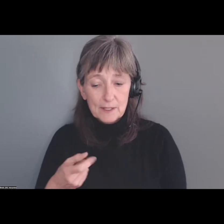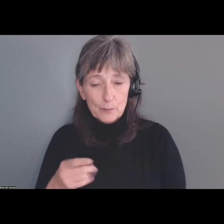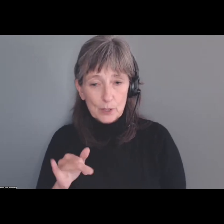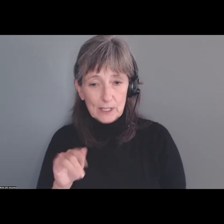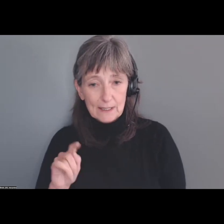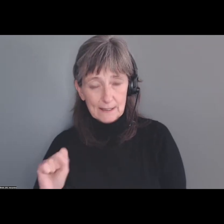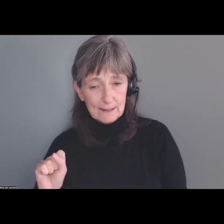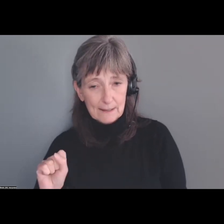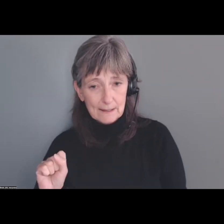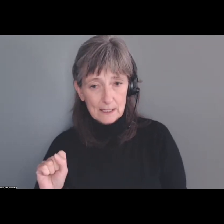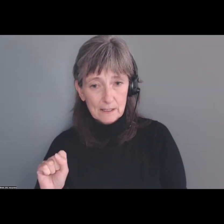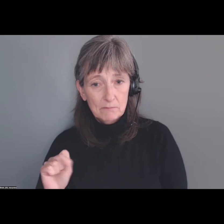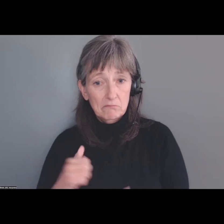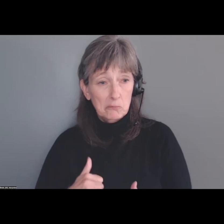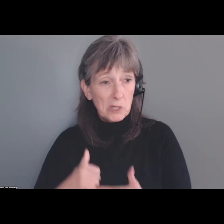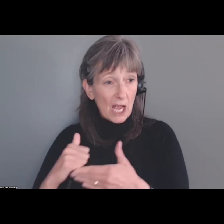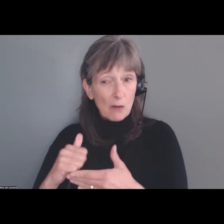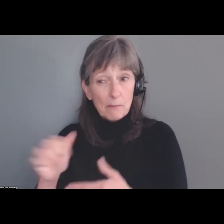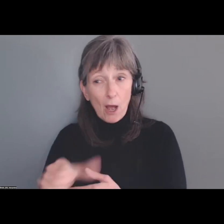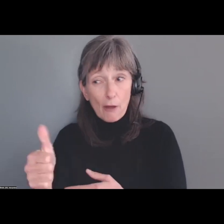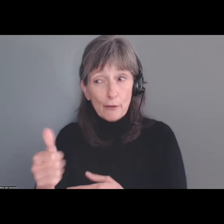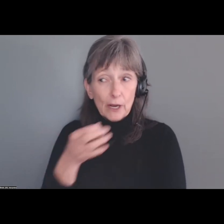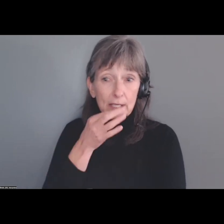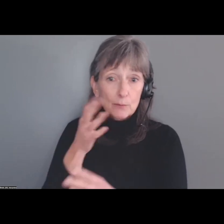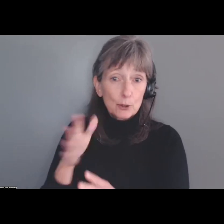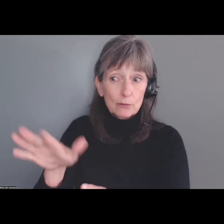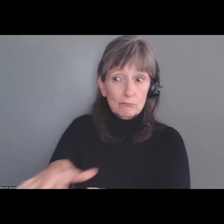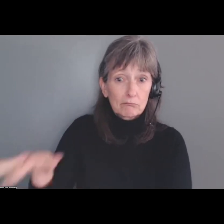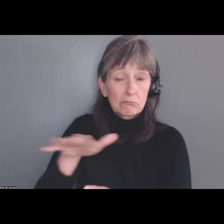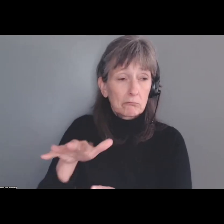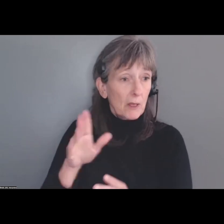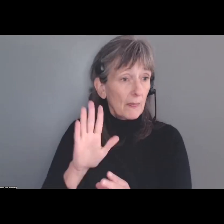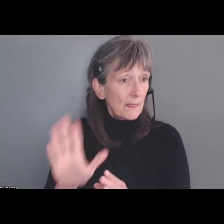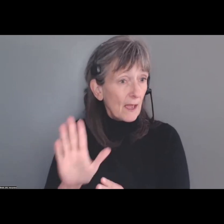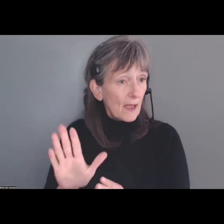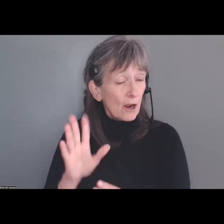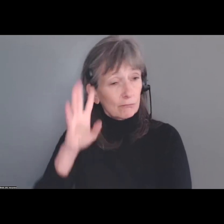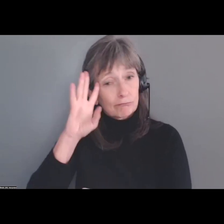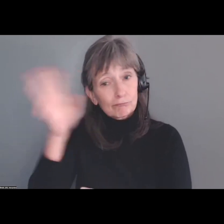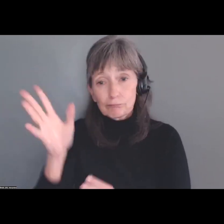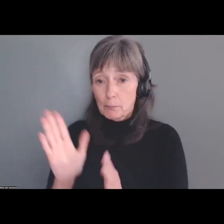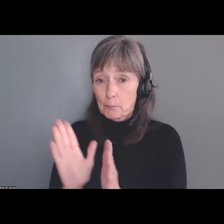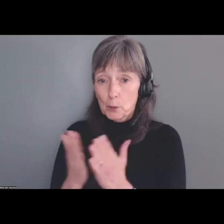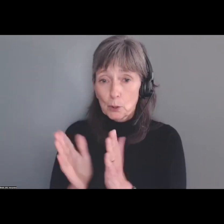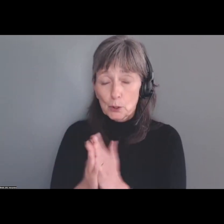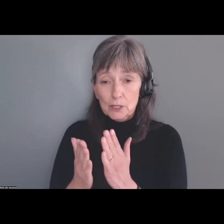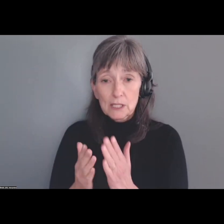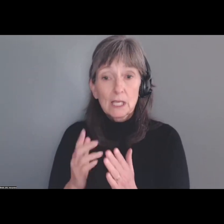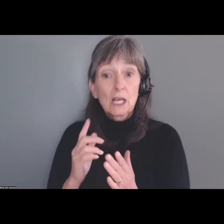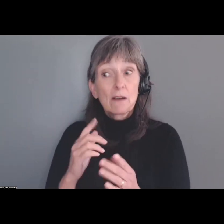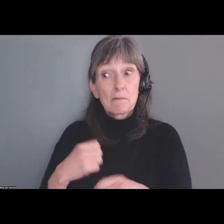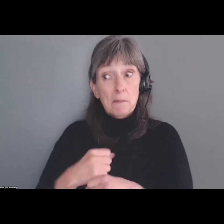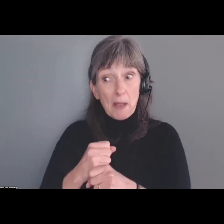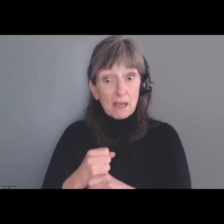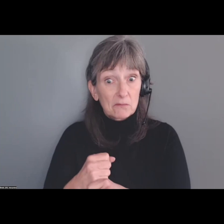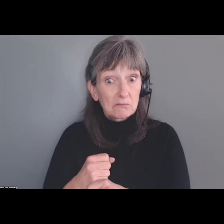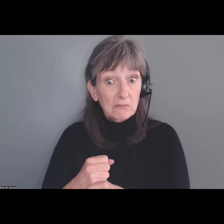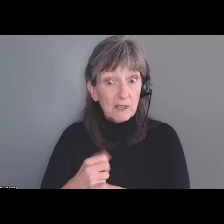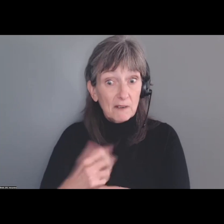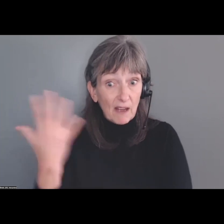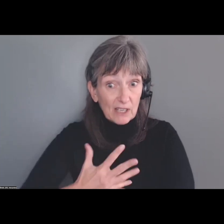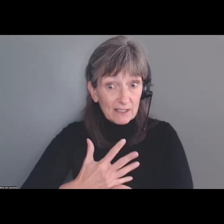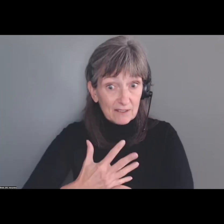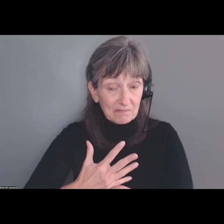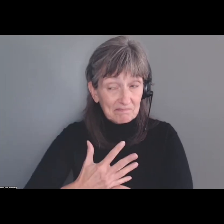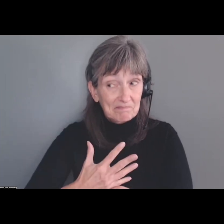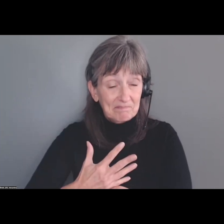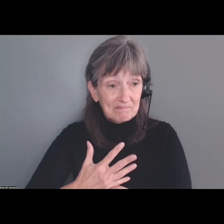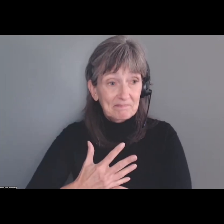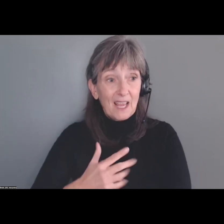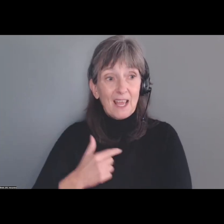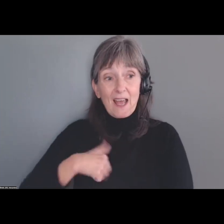groups of experts to create nonfiction books in 5 days. So, Book Sprints was founded by Adam Hyde,